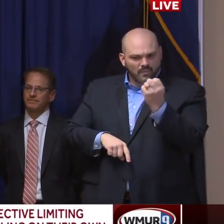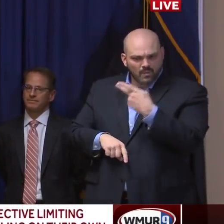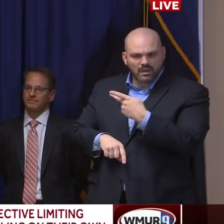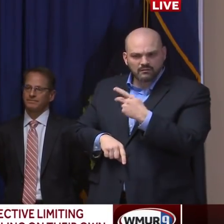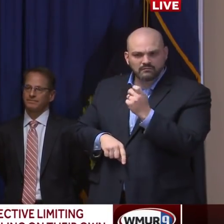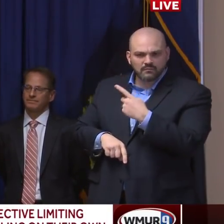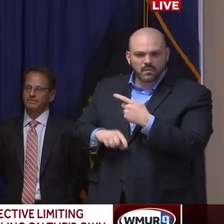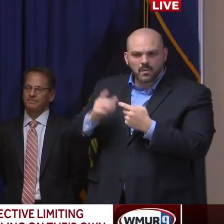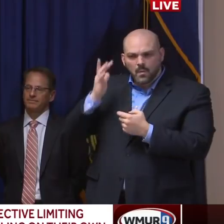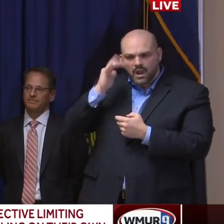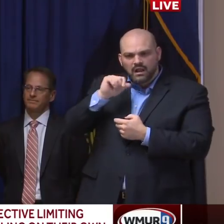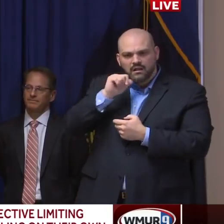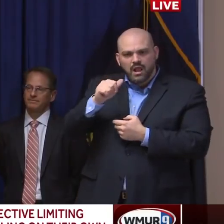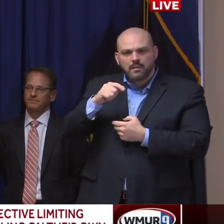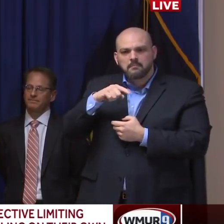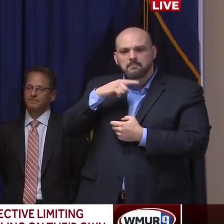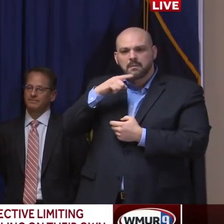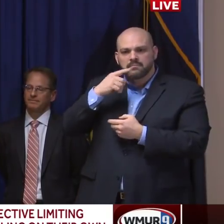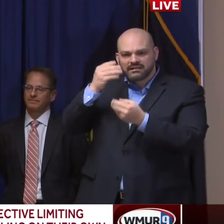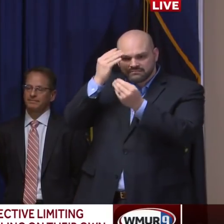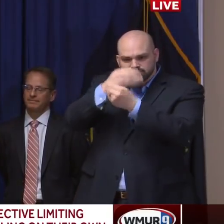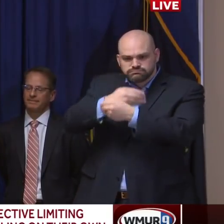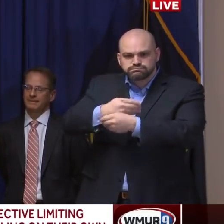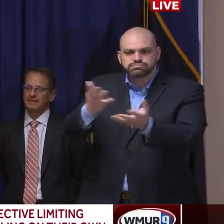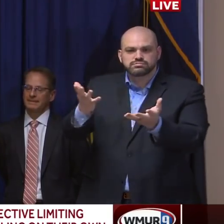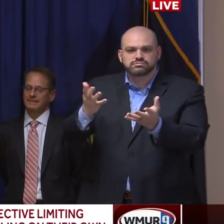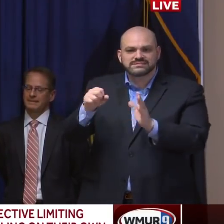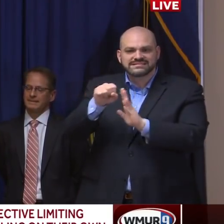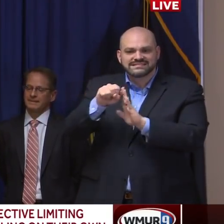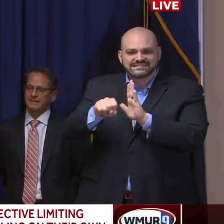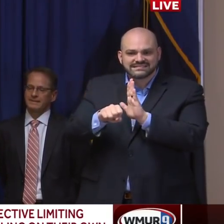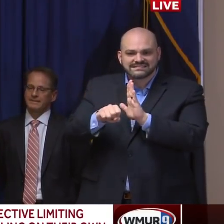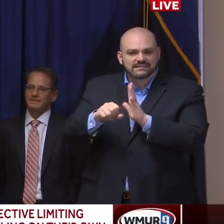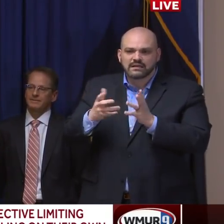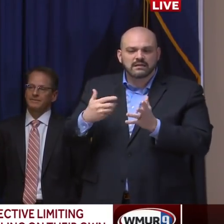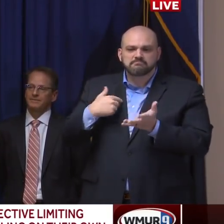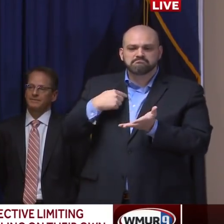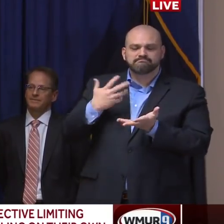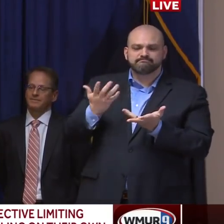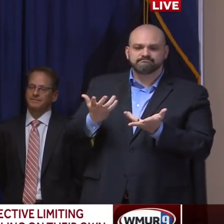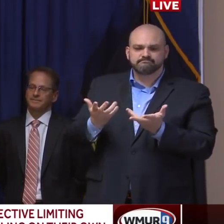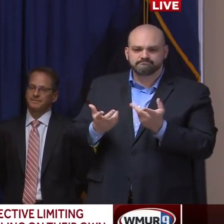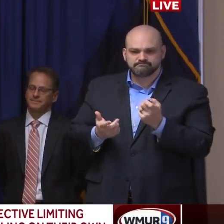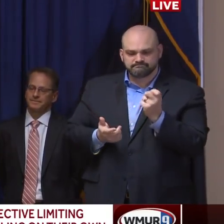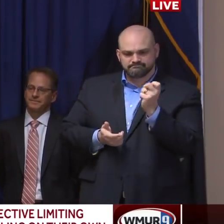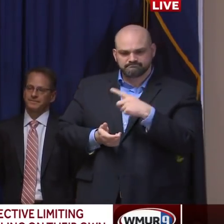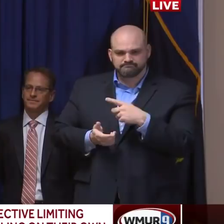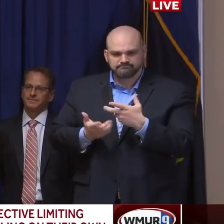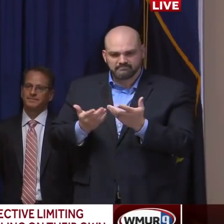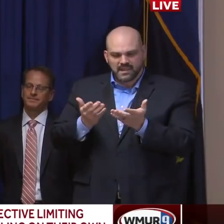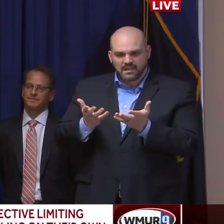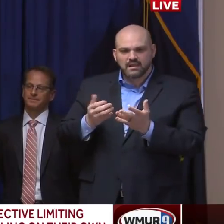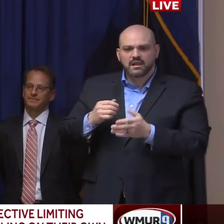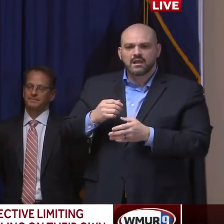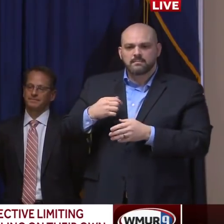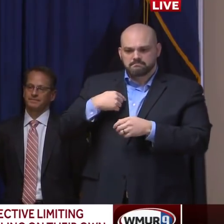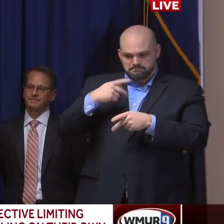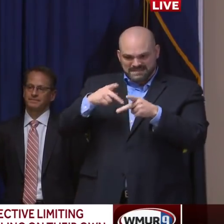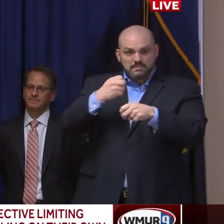PEOPLE MAKING THE RIGHT DECISION MEANS HOLD OFF FOR A WHILE.